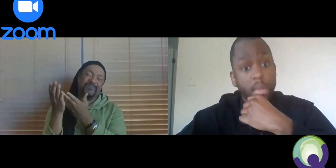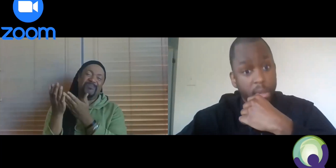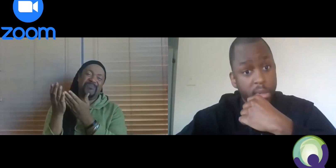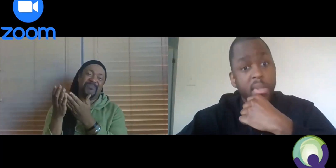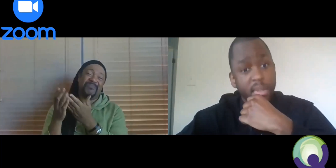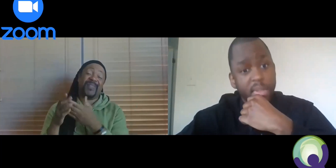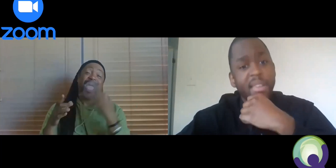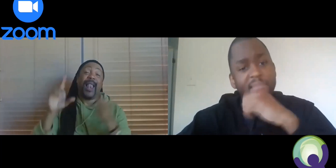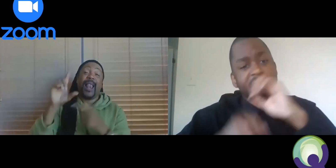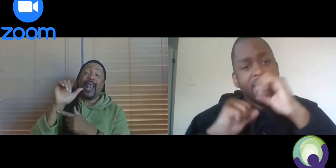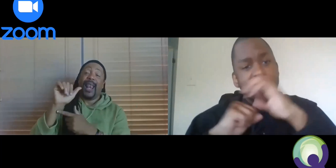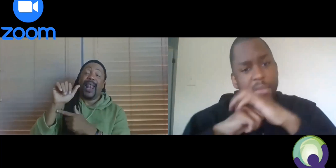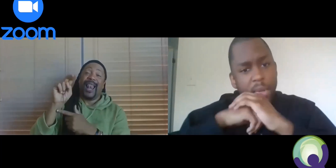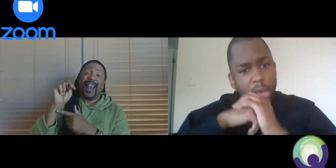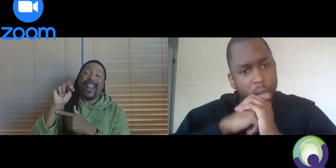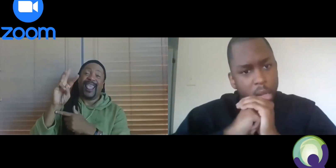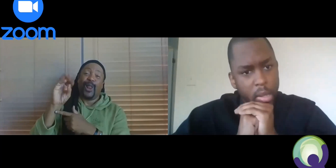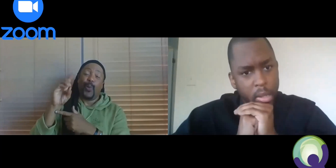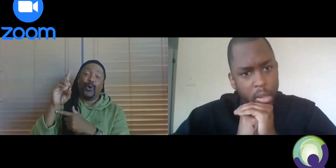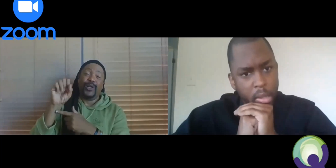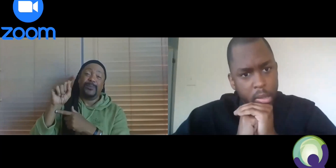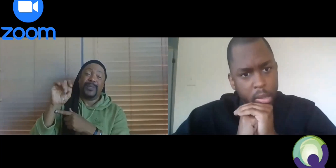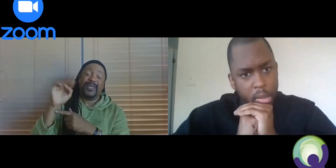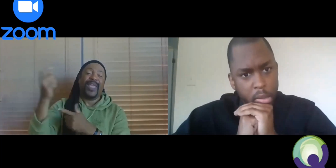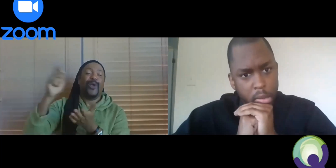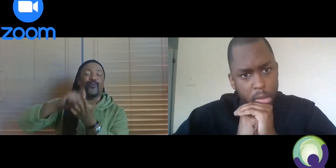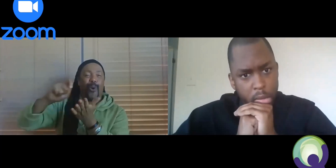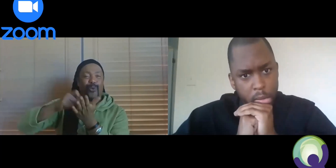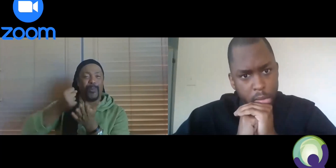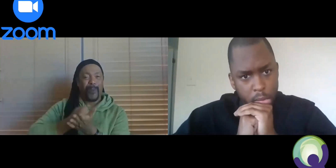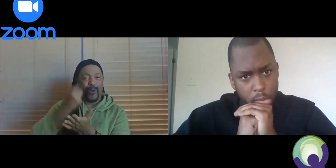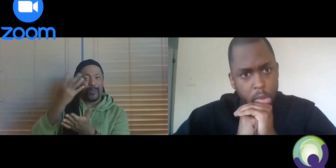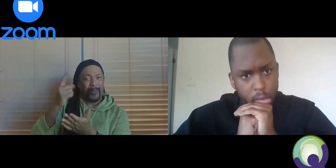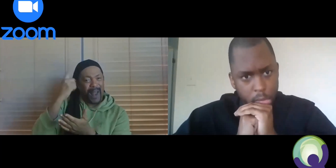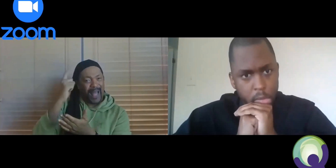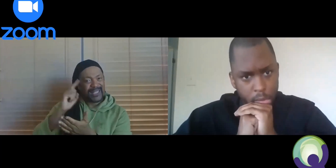to him because when my dance group travels, we change the world. Also, Linwood Smith.